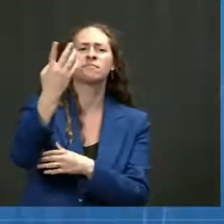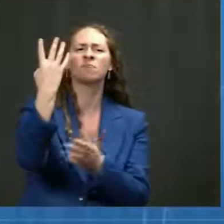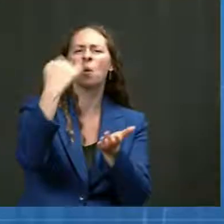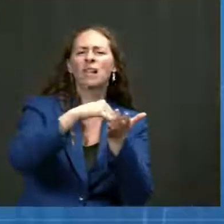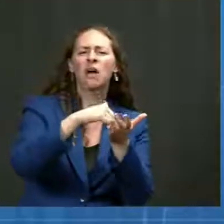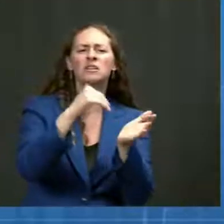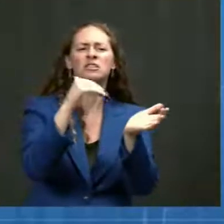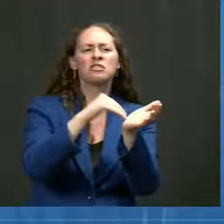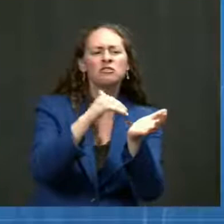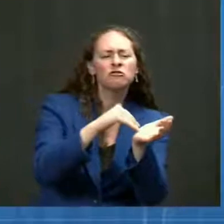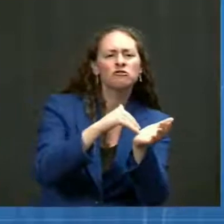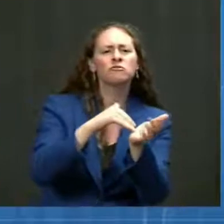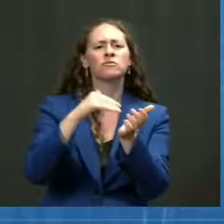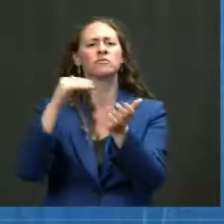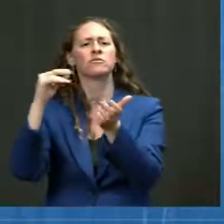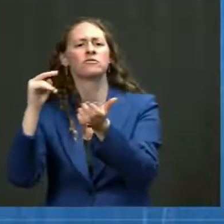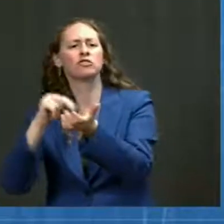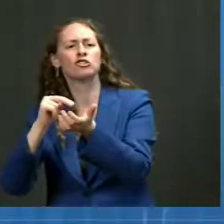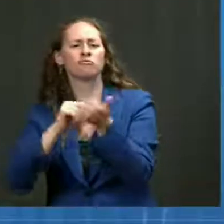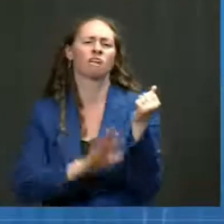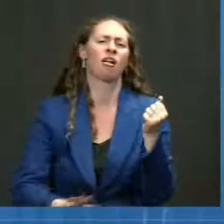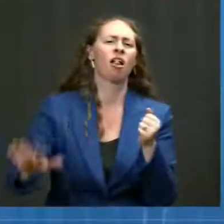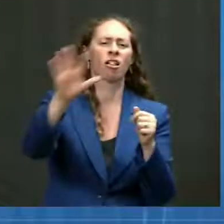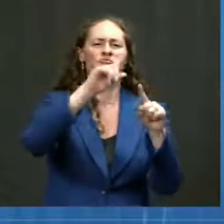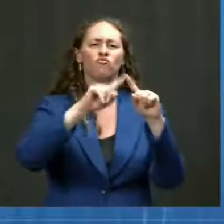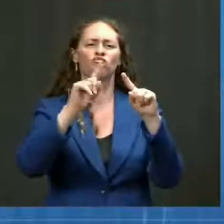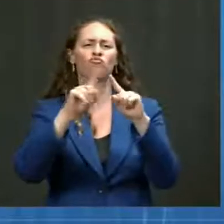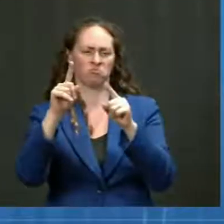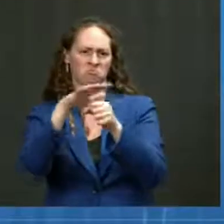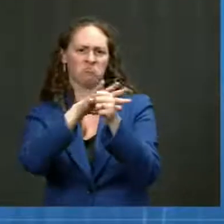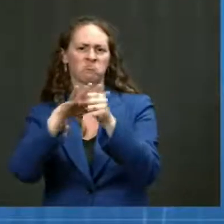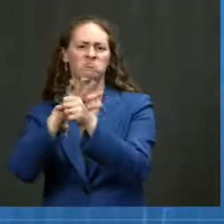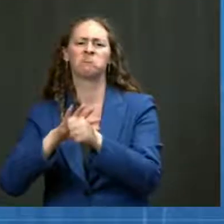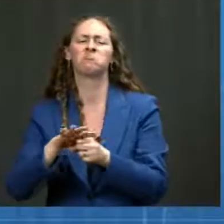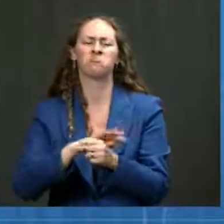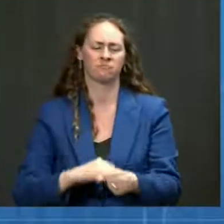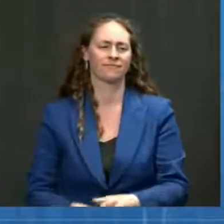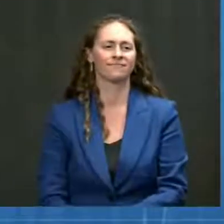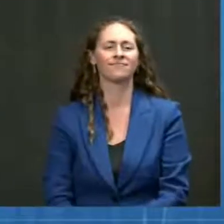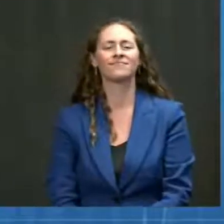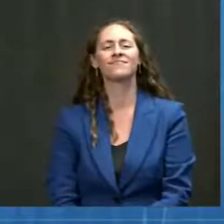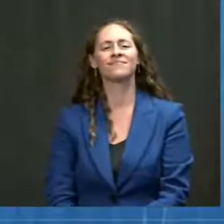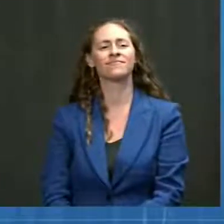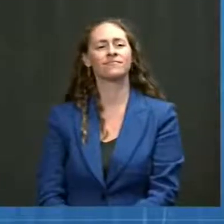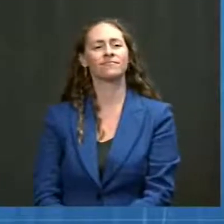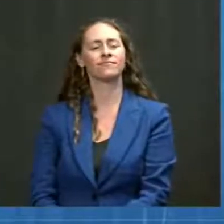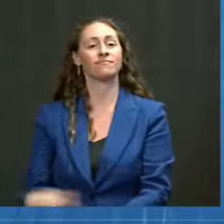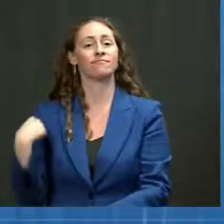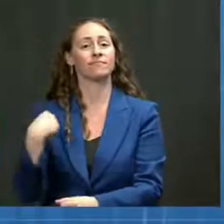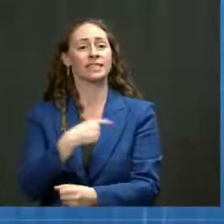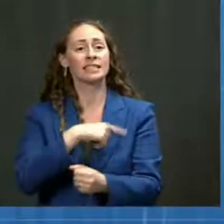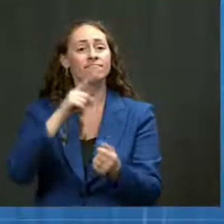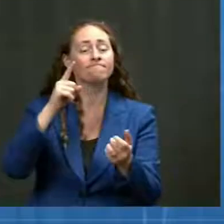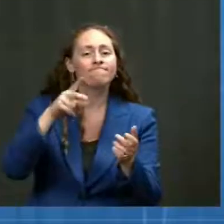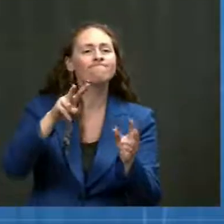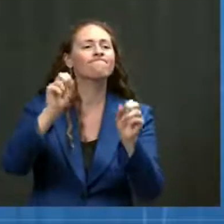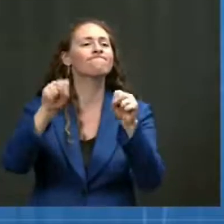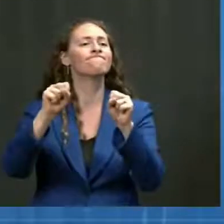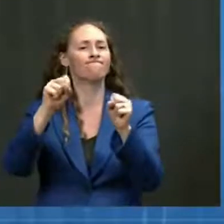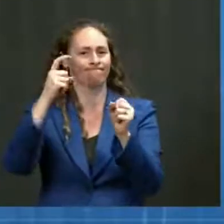HEALTHCARE PERSONNEL, FIRST RESPONDERS ANOTHER FRONT-LINE WORKERS IN EIGHT LOCATIONS ACROSS THE COUNTRY, SHOW WANING